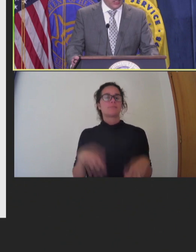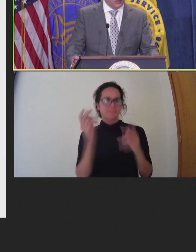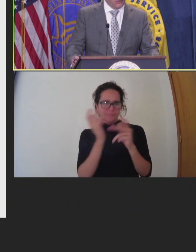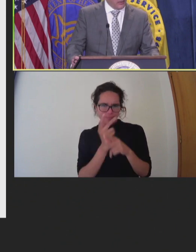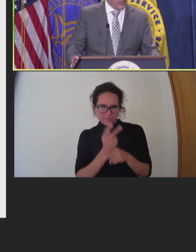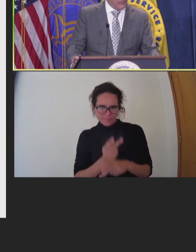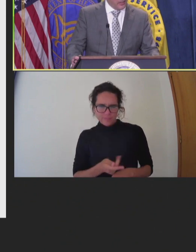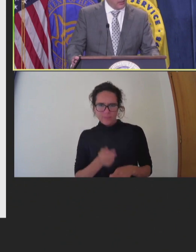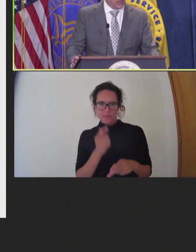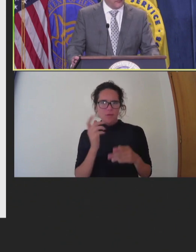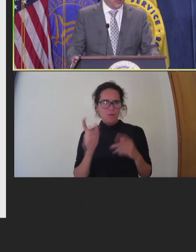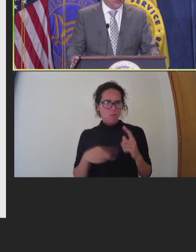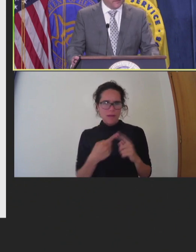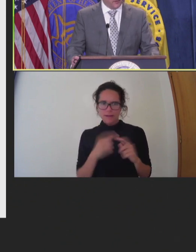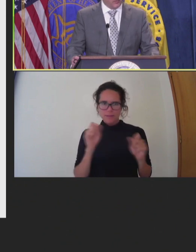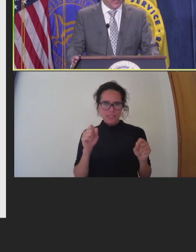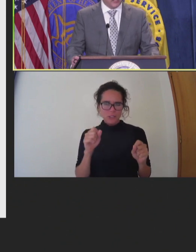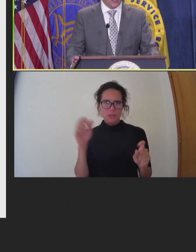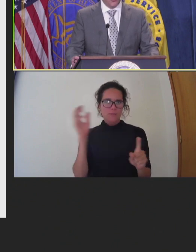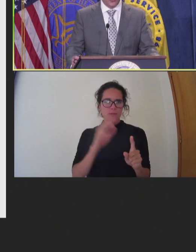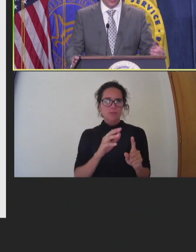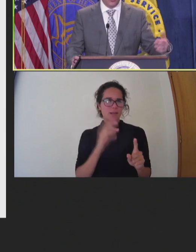looks like my slide cut off a little bit there -- we had to determine who